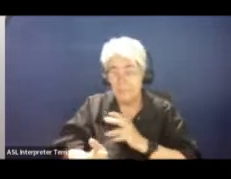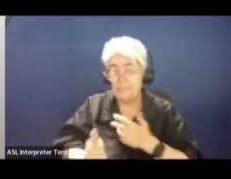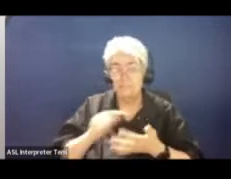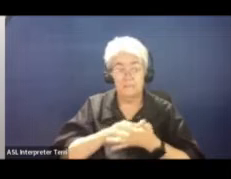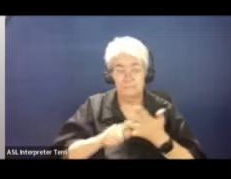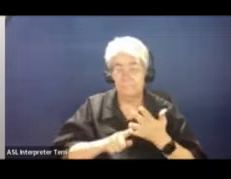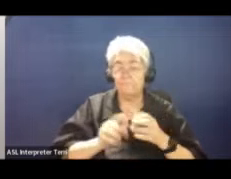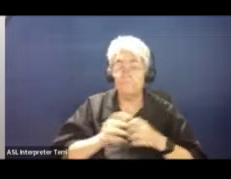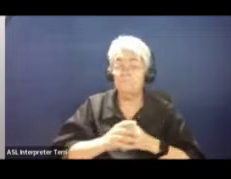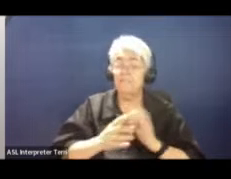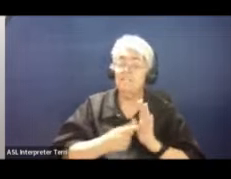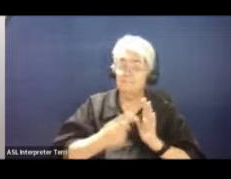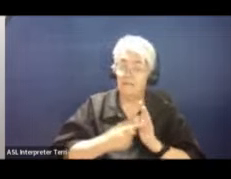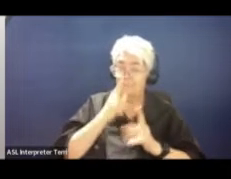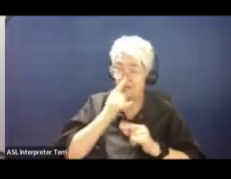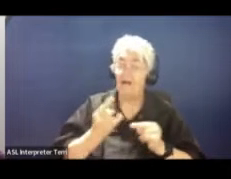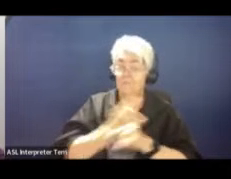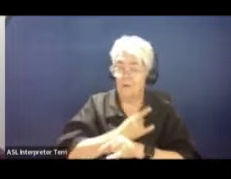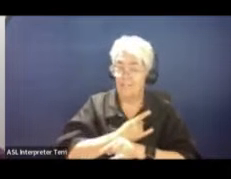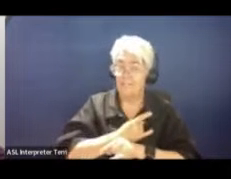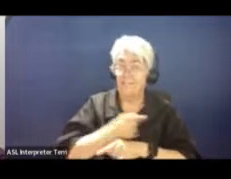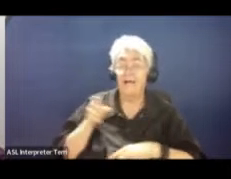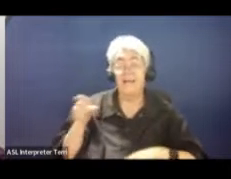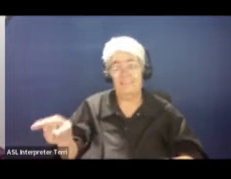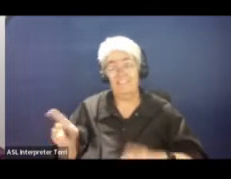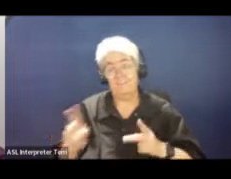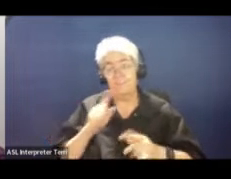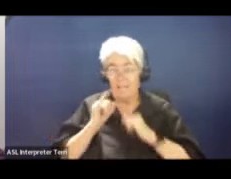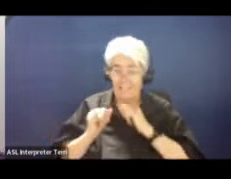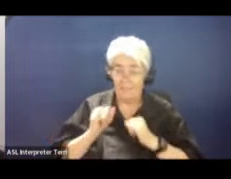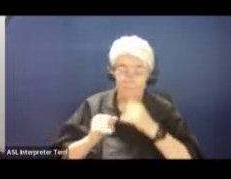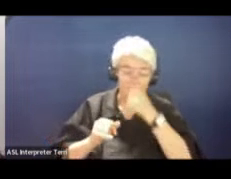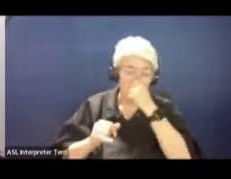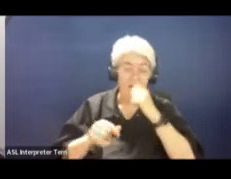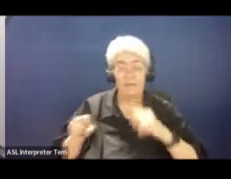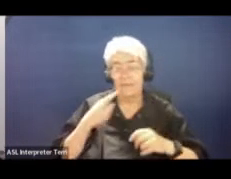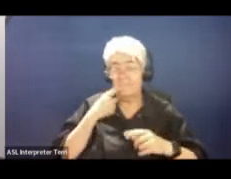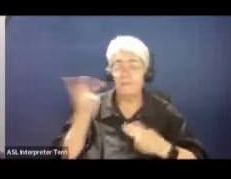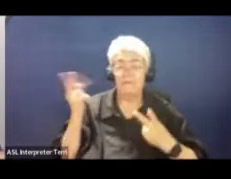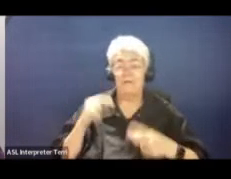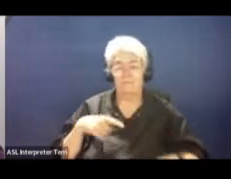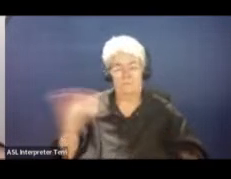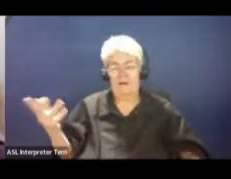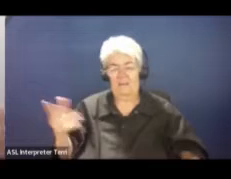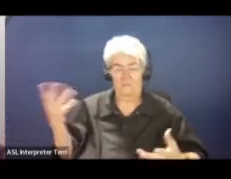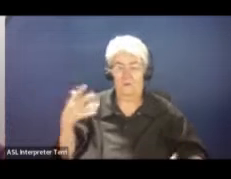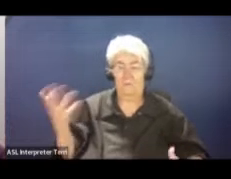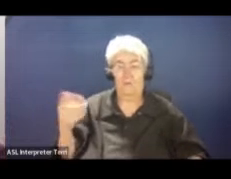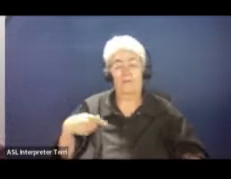few times, ironically, I've had these, these folks that I'm interviewing have that big reaction, and then they end up going and telling their cell